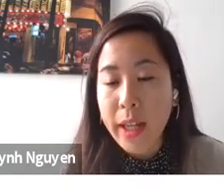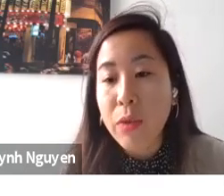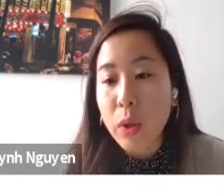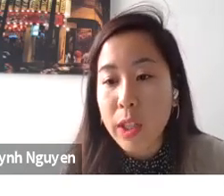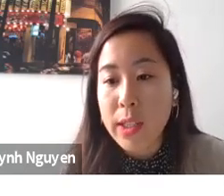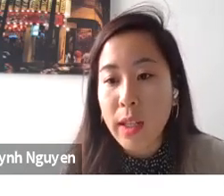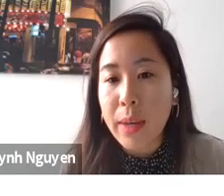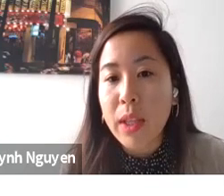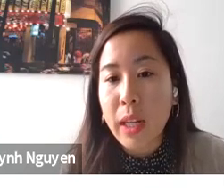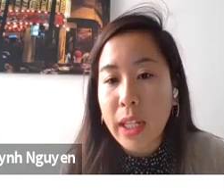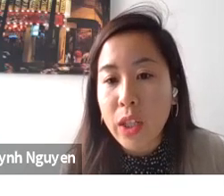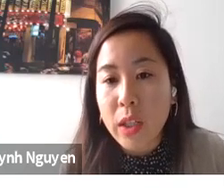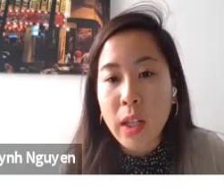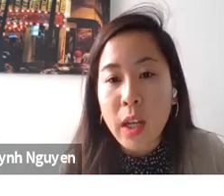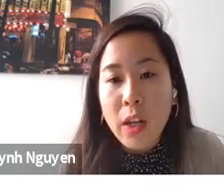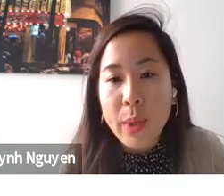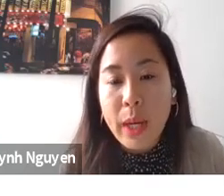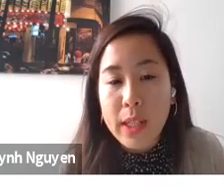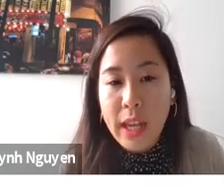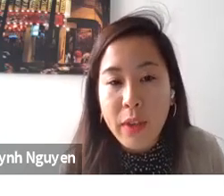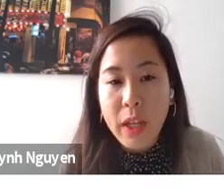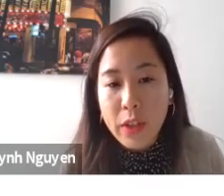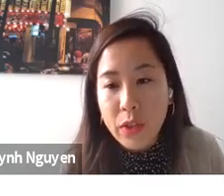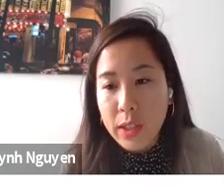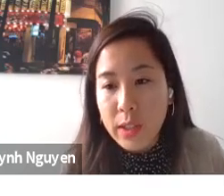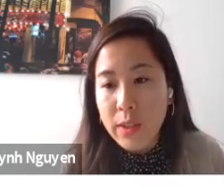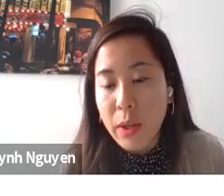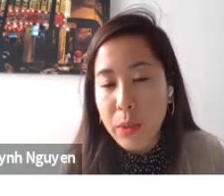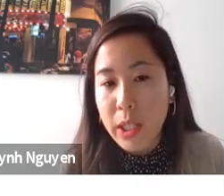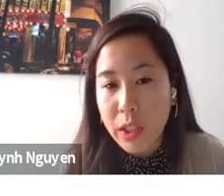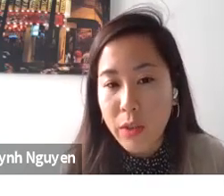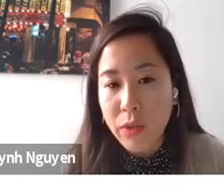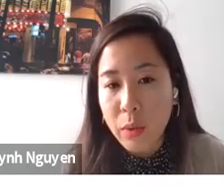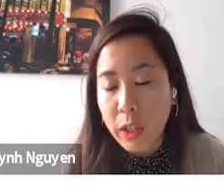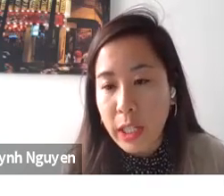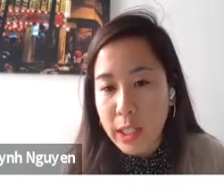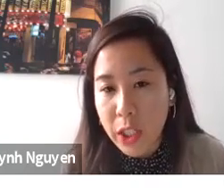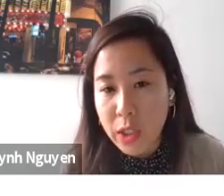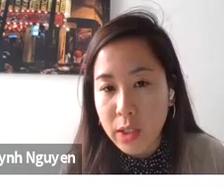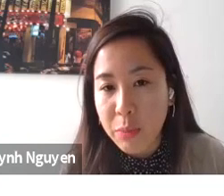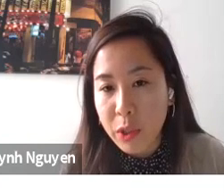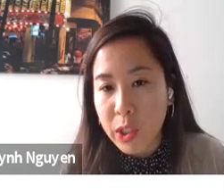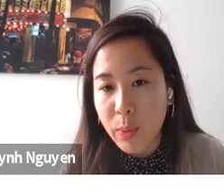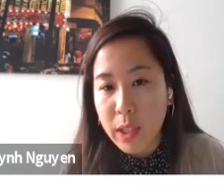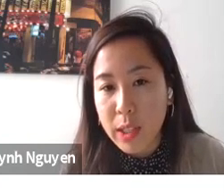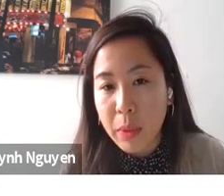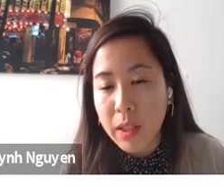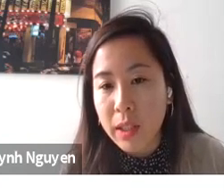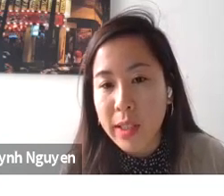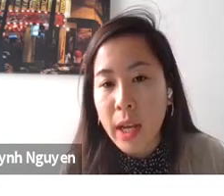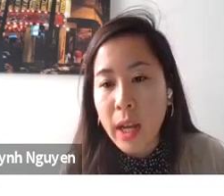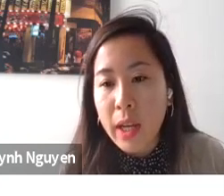And of course, the letter requires having interests represented through organizations of persons with disabilities